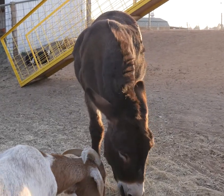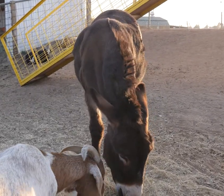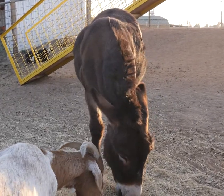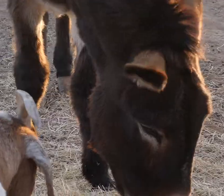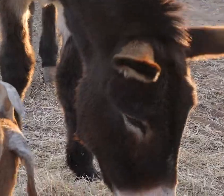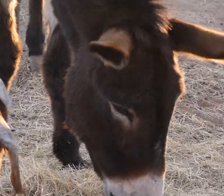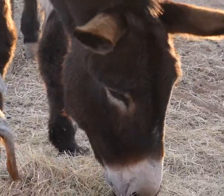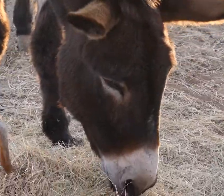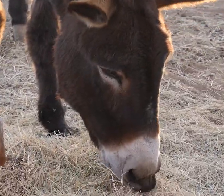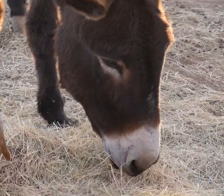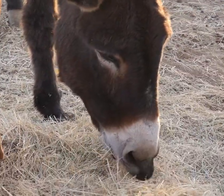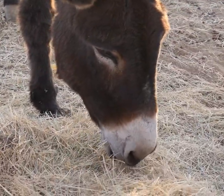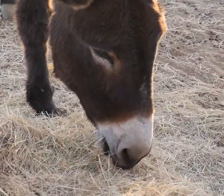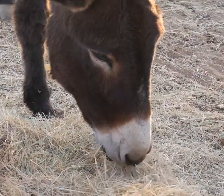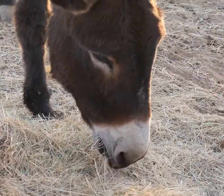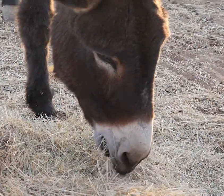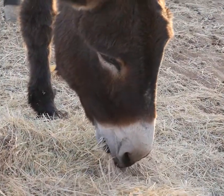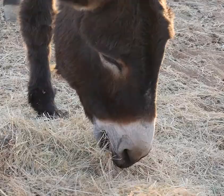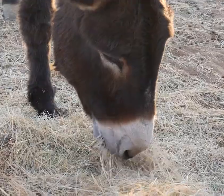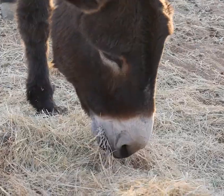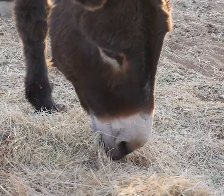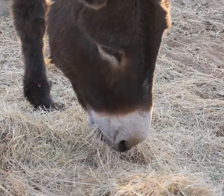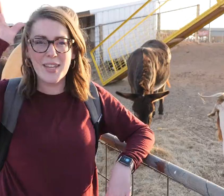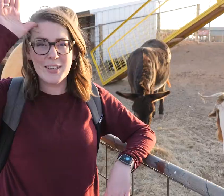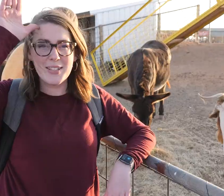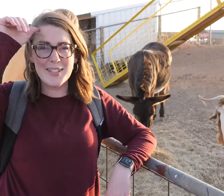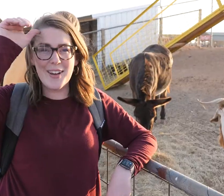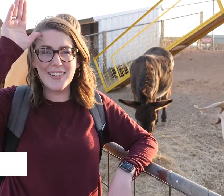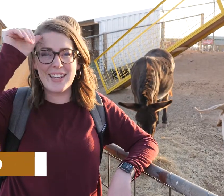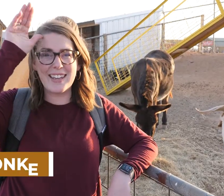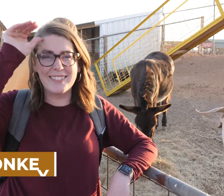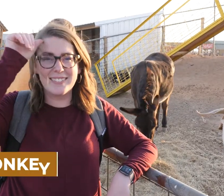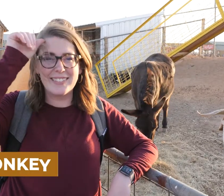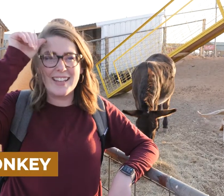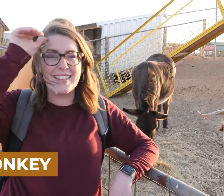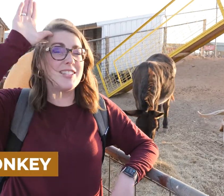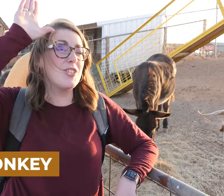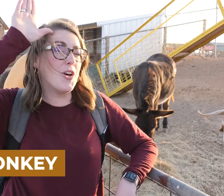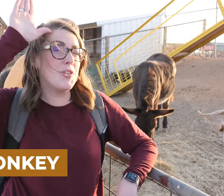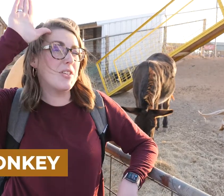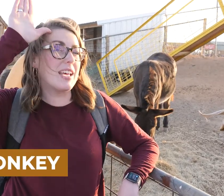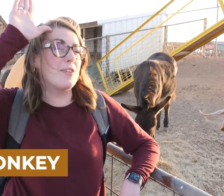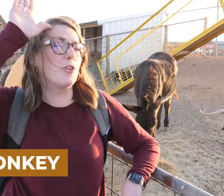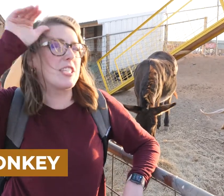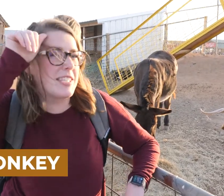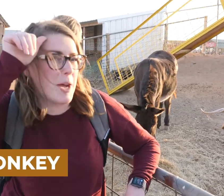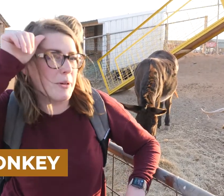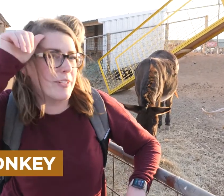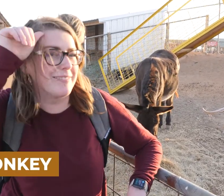DONKEY This is also the sign for STUBBORN